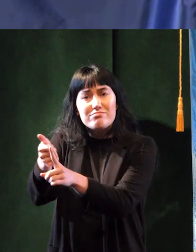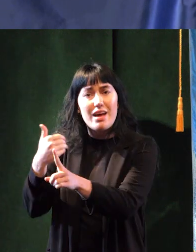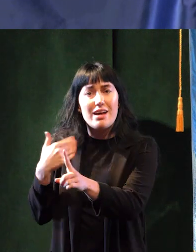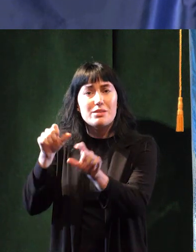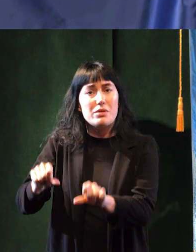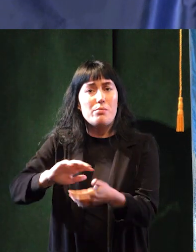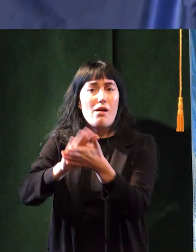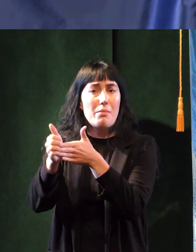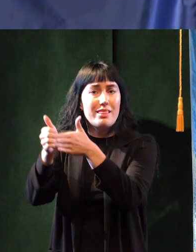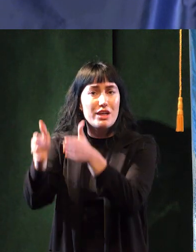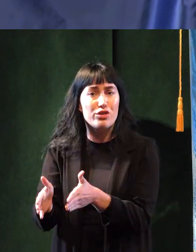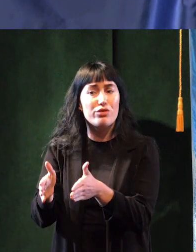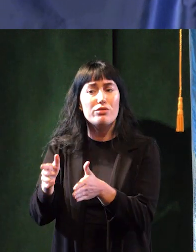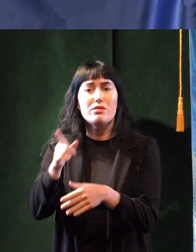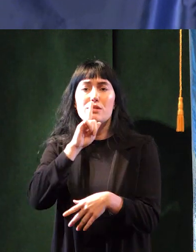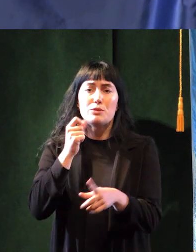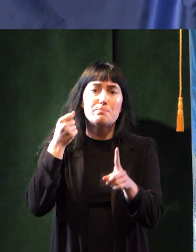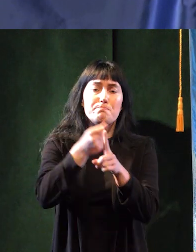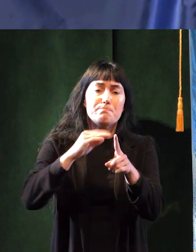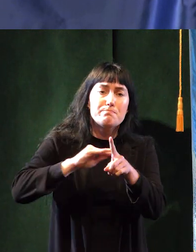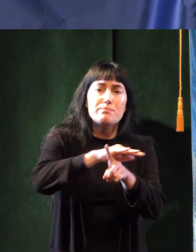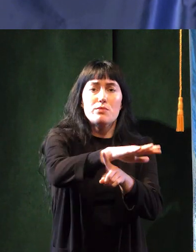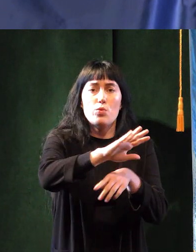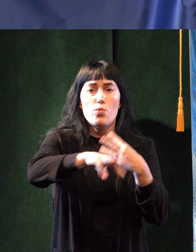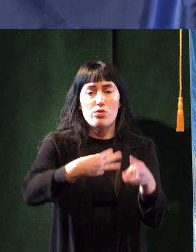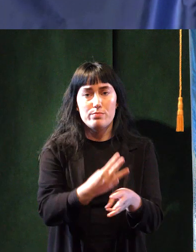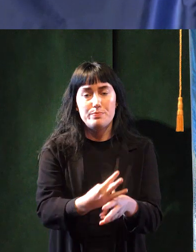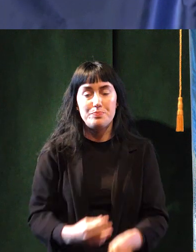person has the ability to be a leader to make a difference in the world around